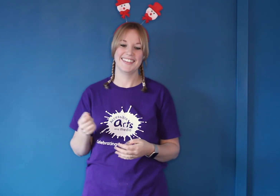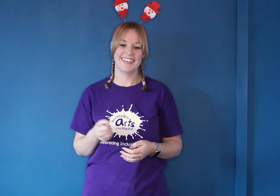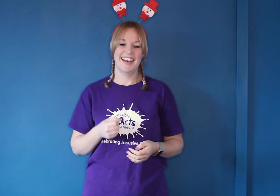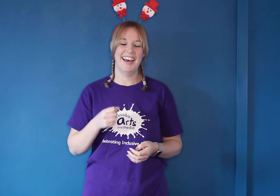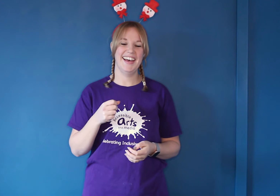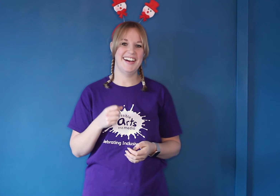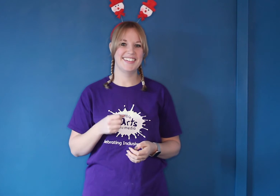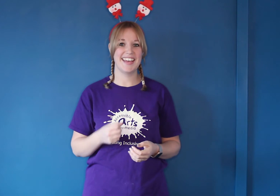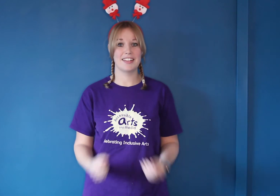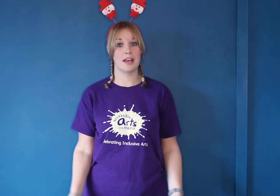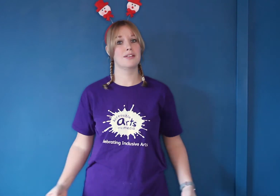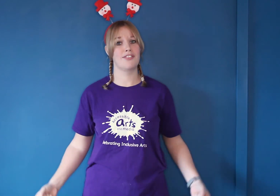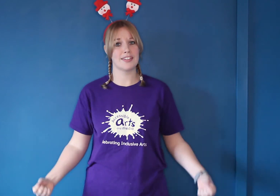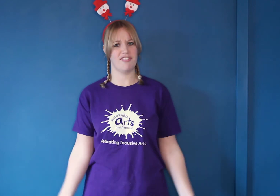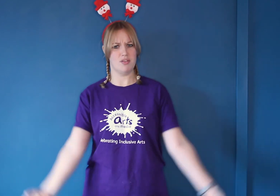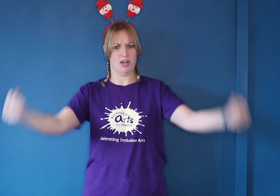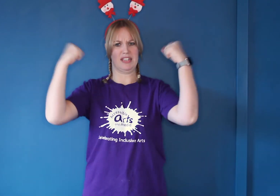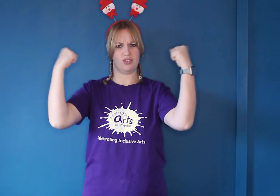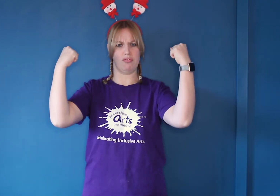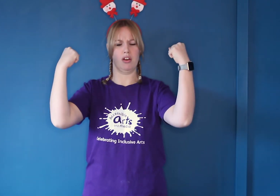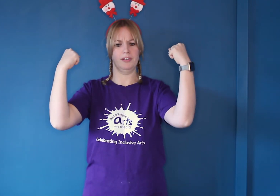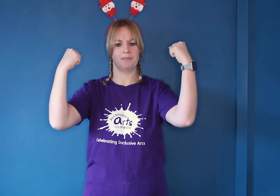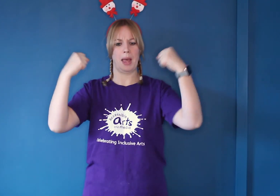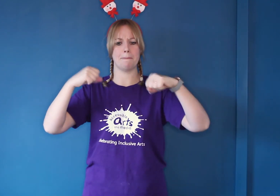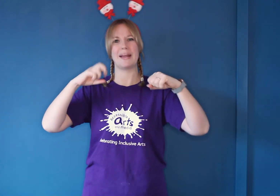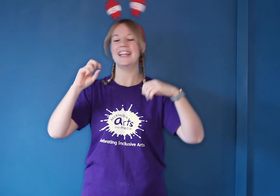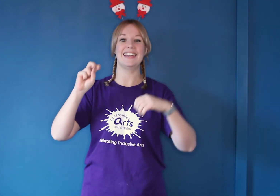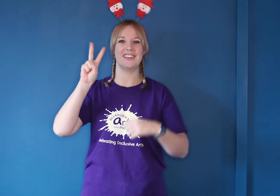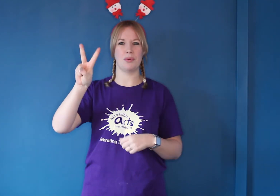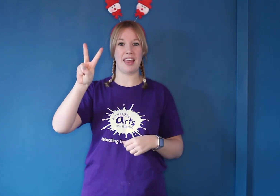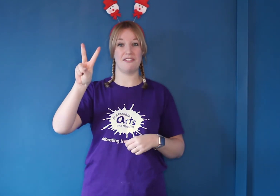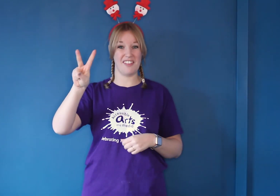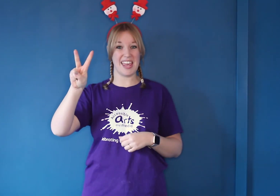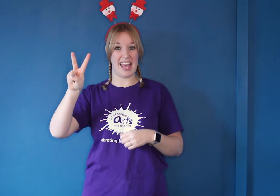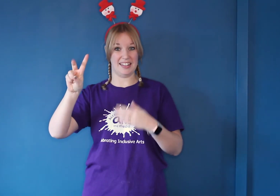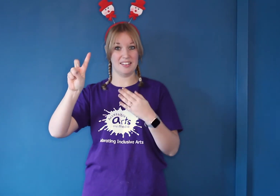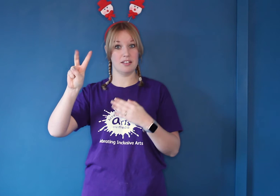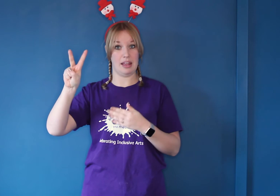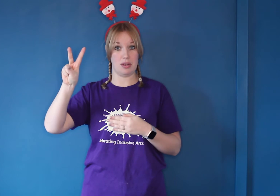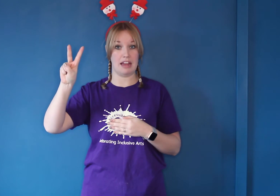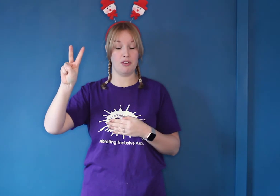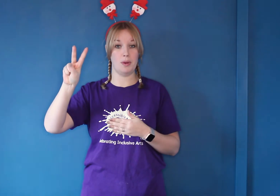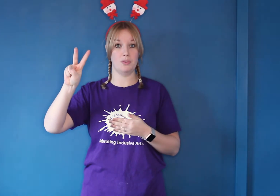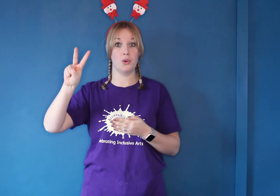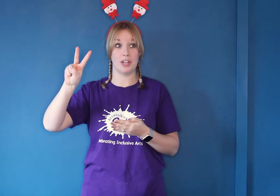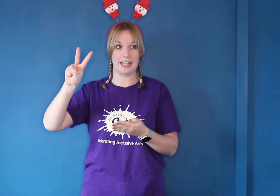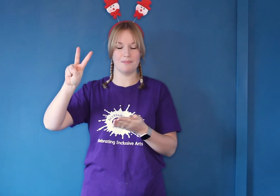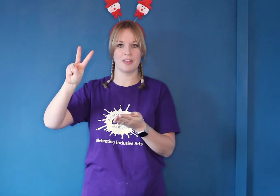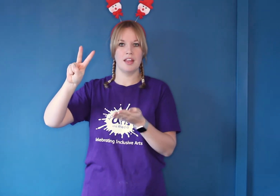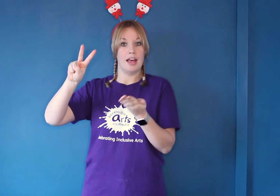Ah dear. To face unafraid we’re going to be strong. And plan we want that V hand that we have for walking